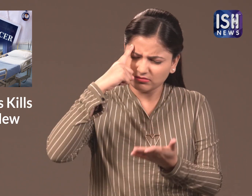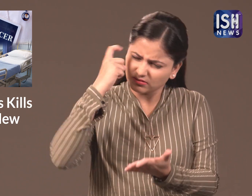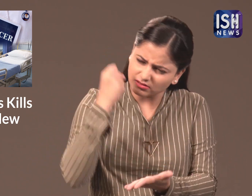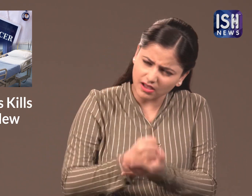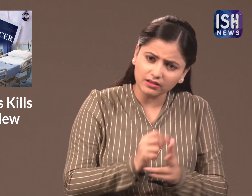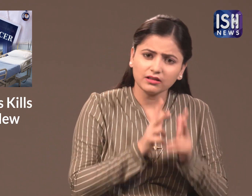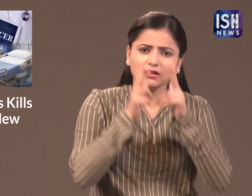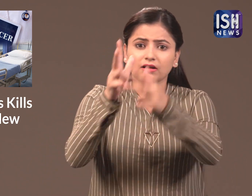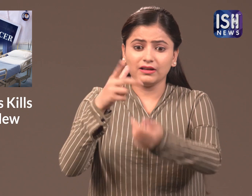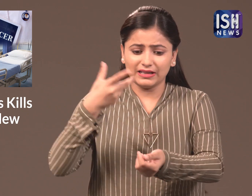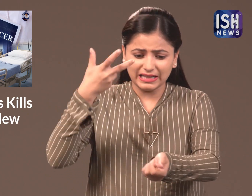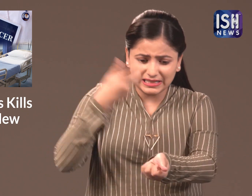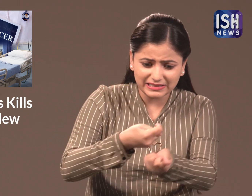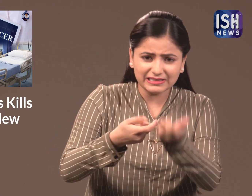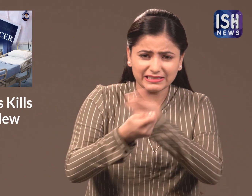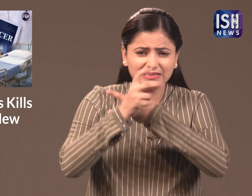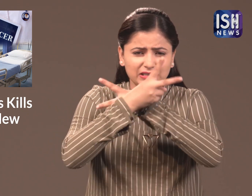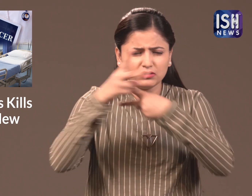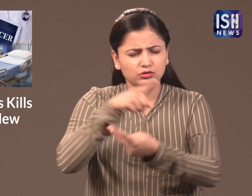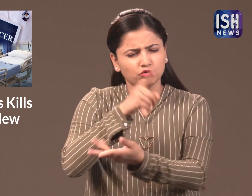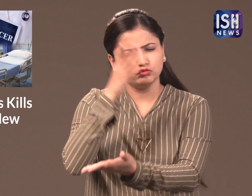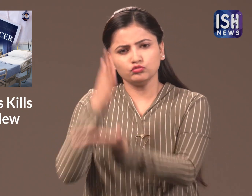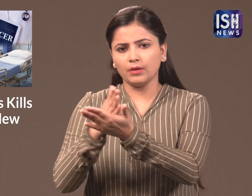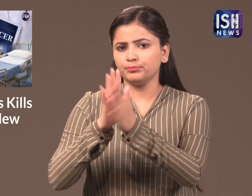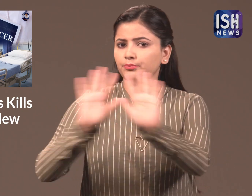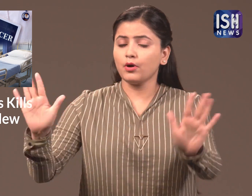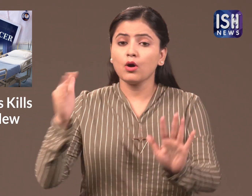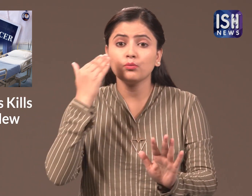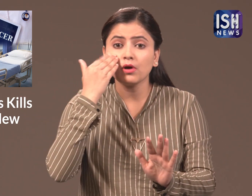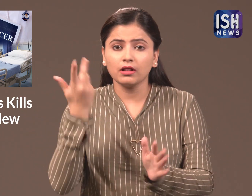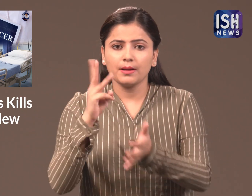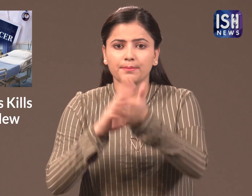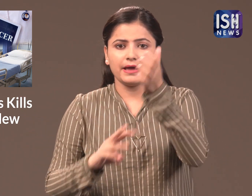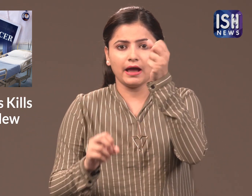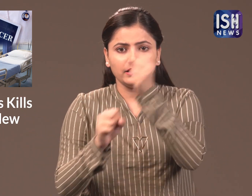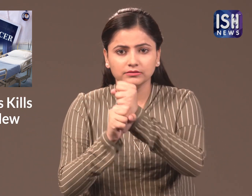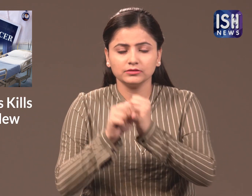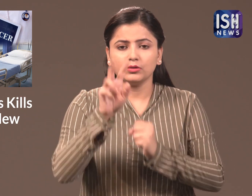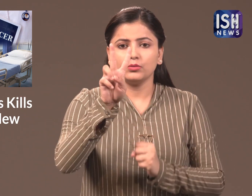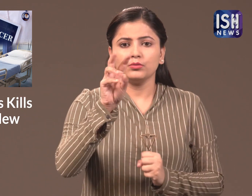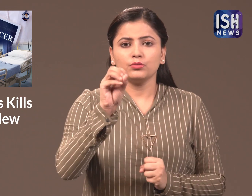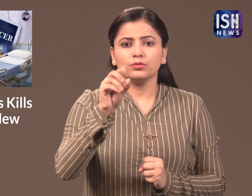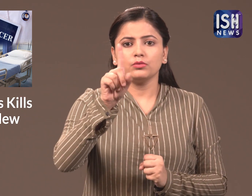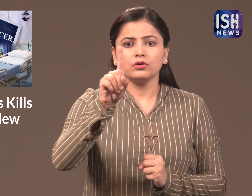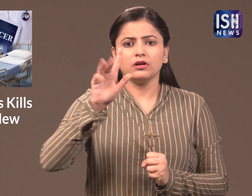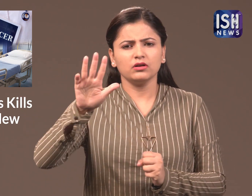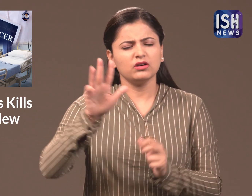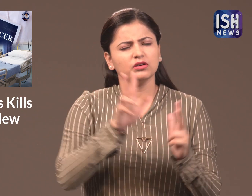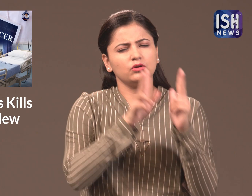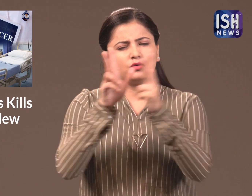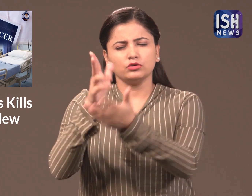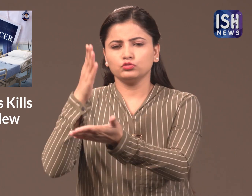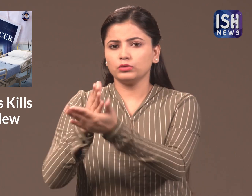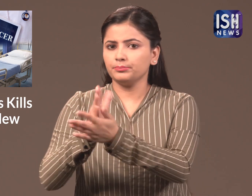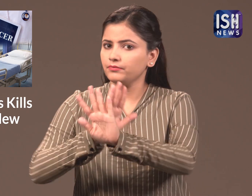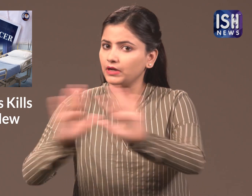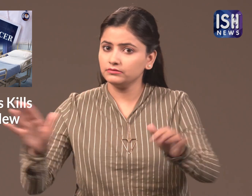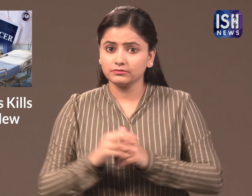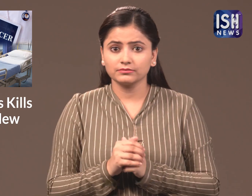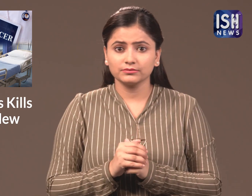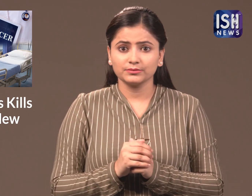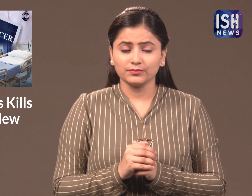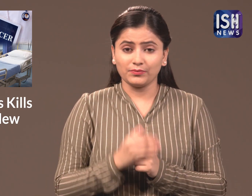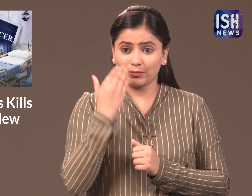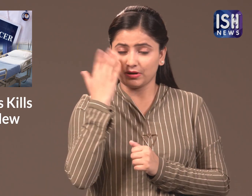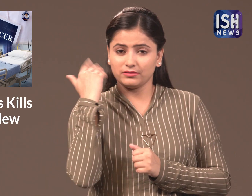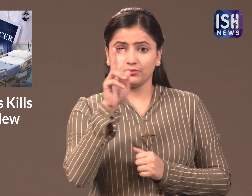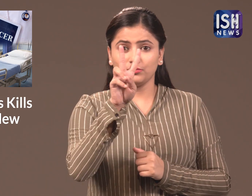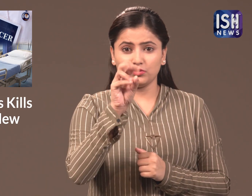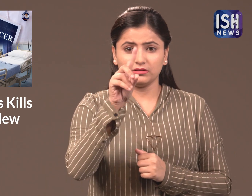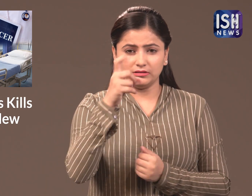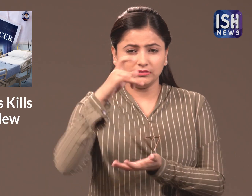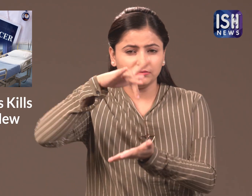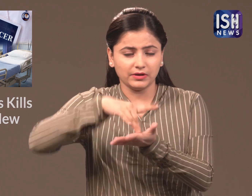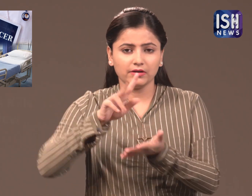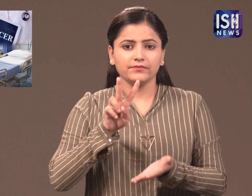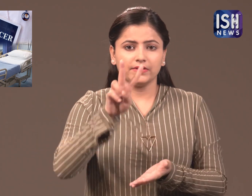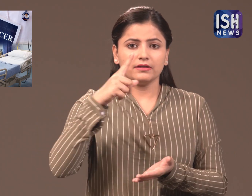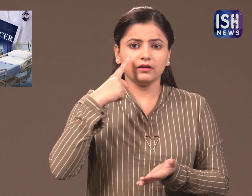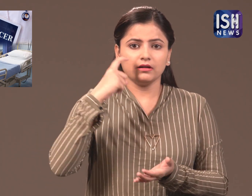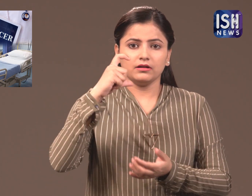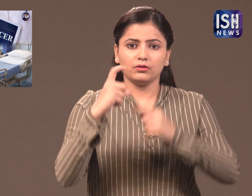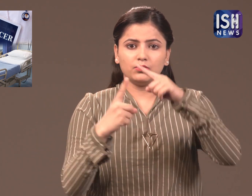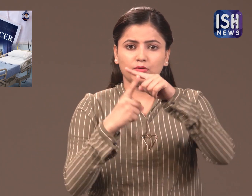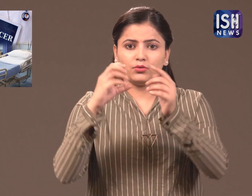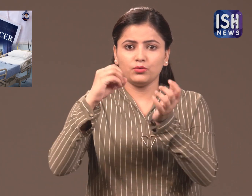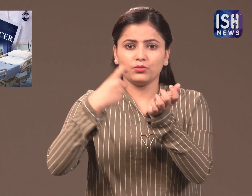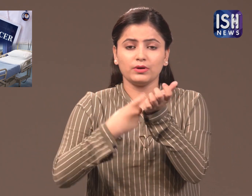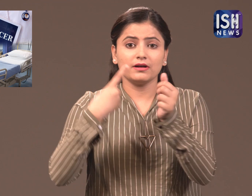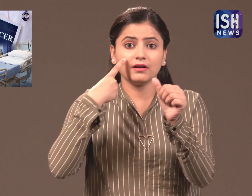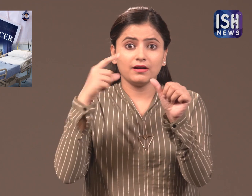Carrie then decided to stop the medications in March 2019 in Victoria in